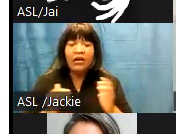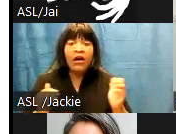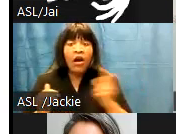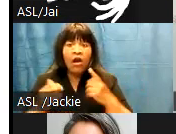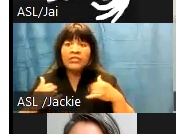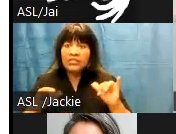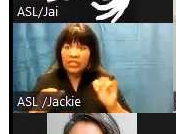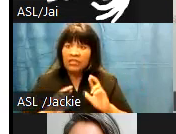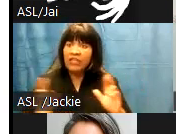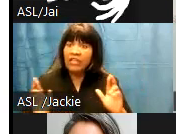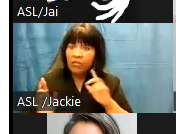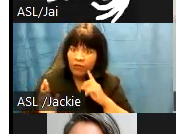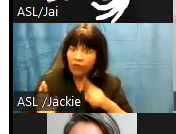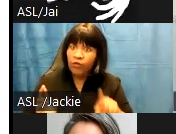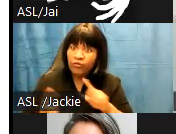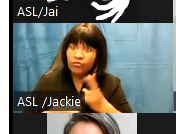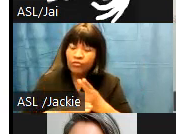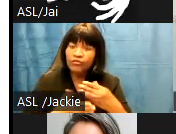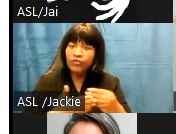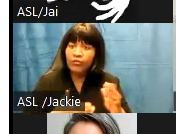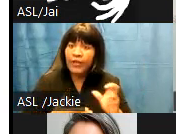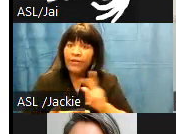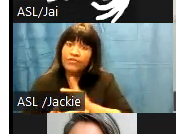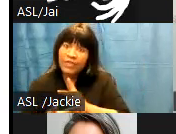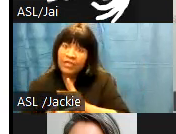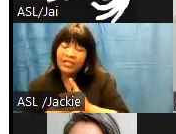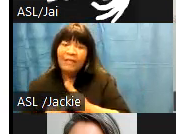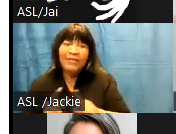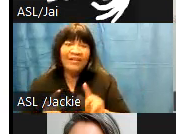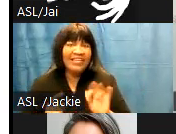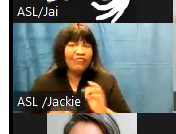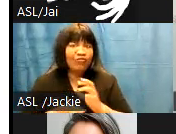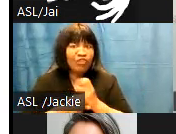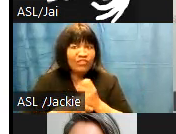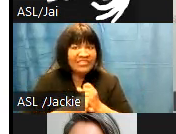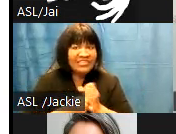for people to use for reimbursement. But if we are to receive over that number